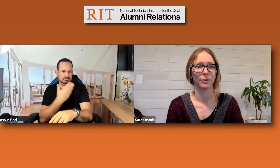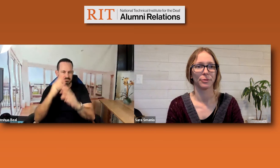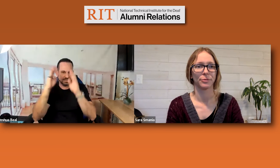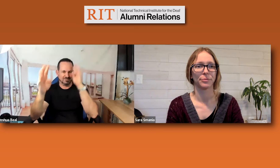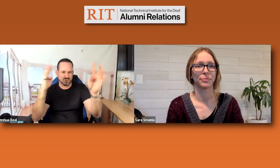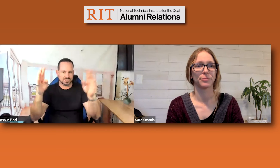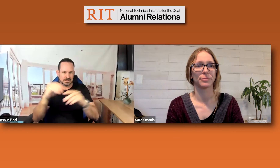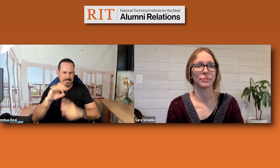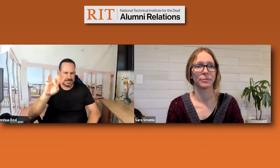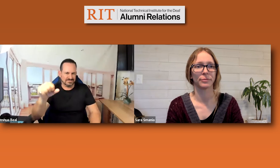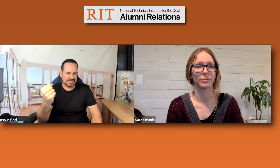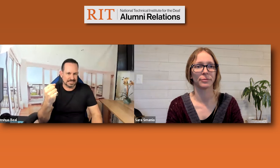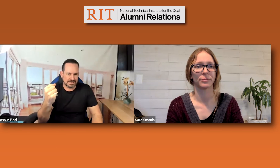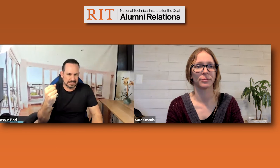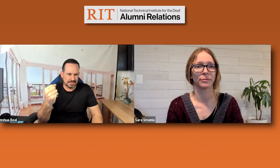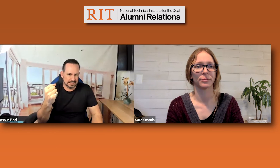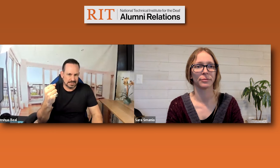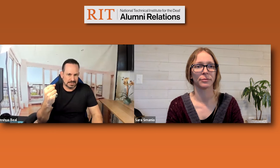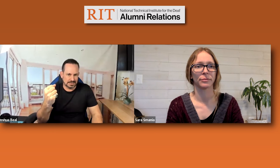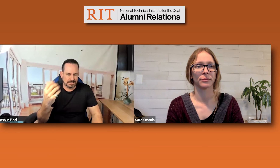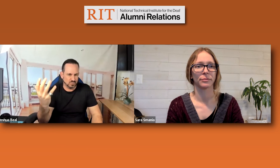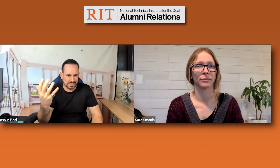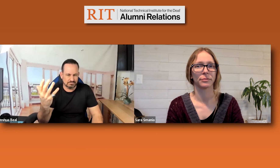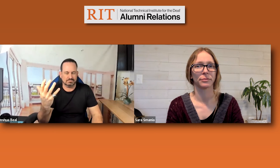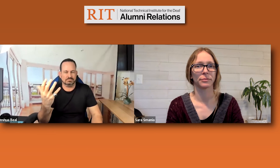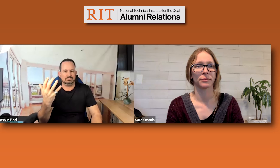came about in the seventies...